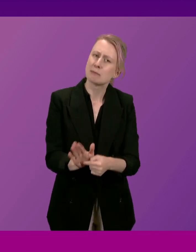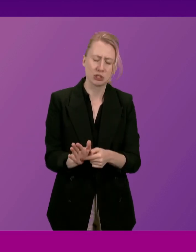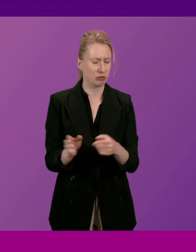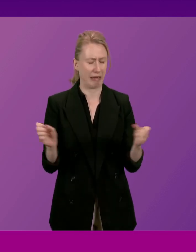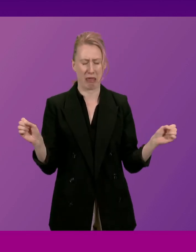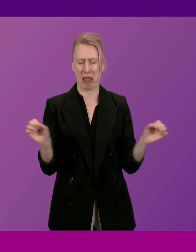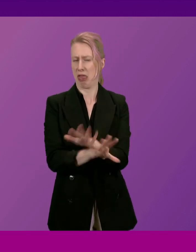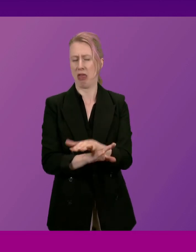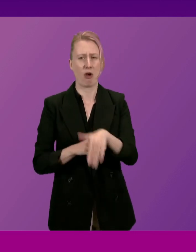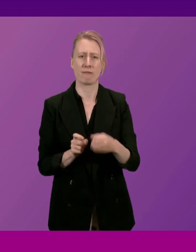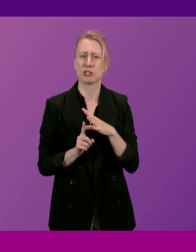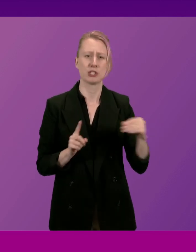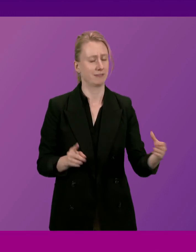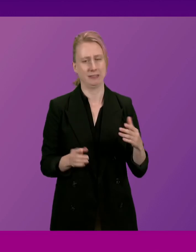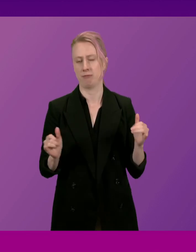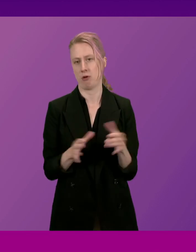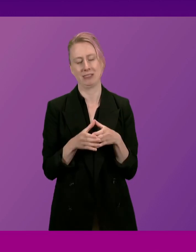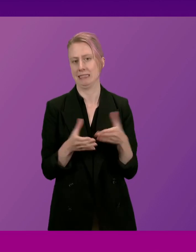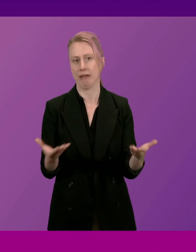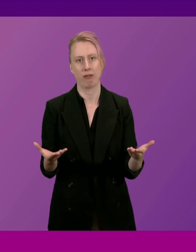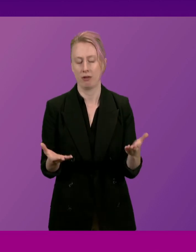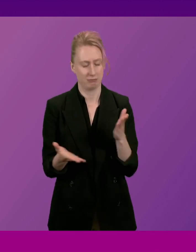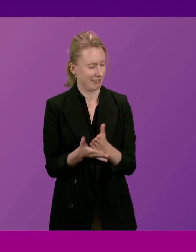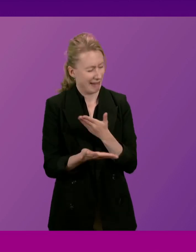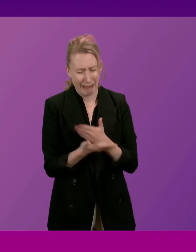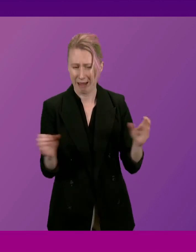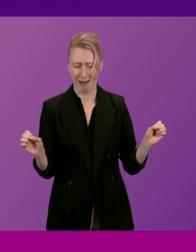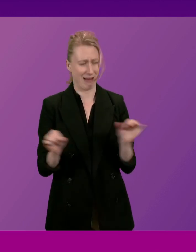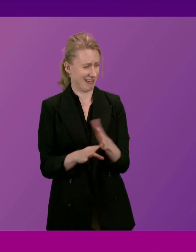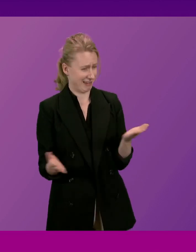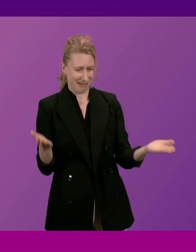of the Conservative Party—the incoherence between two members sitting just two seats along from each